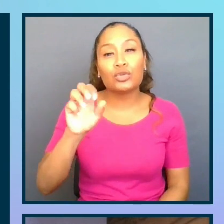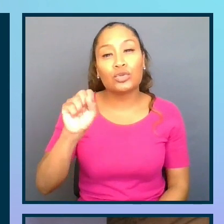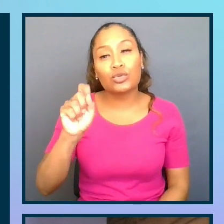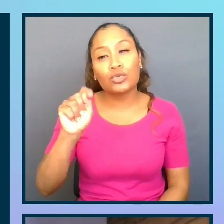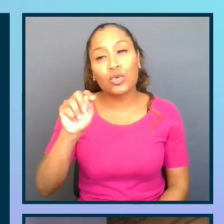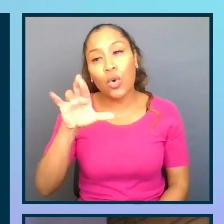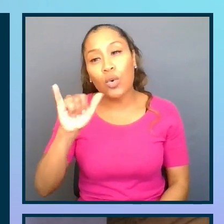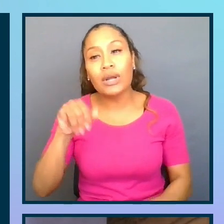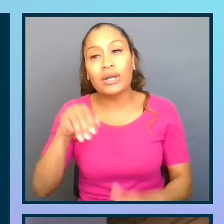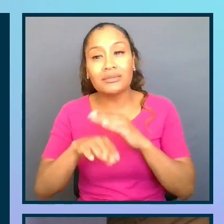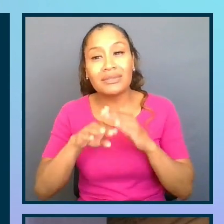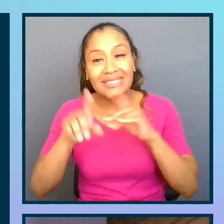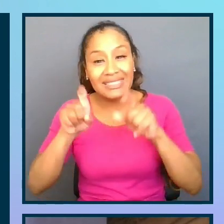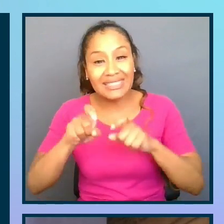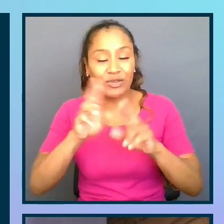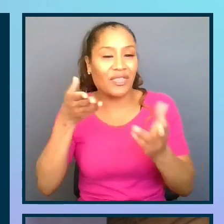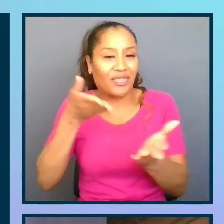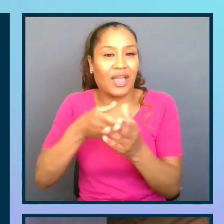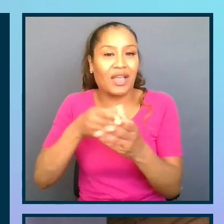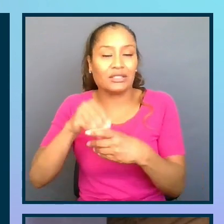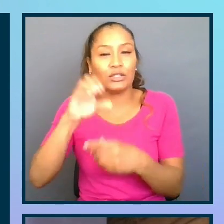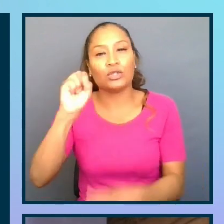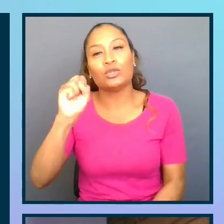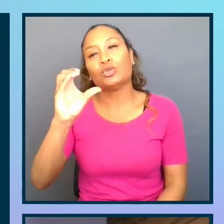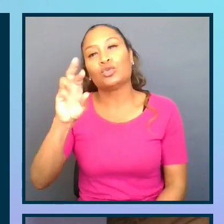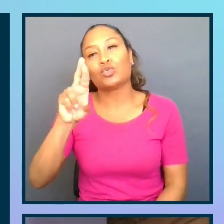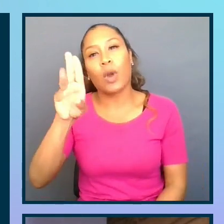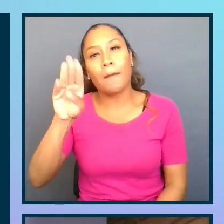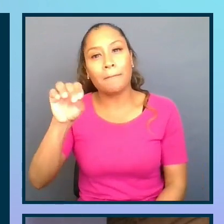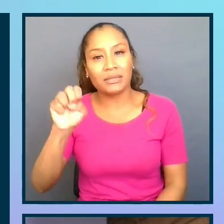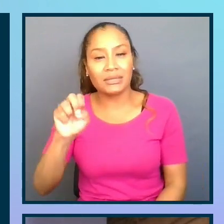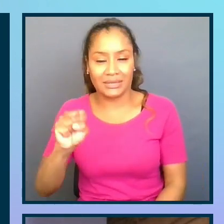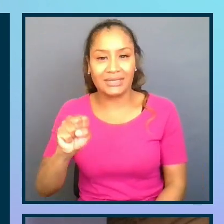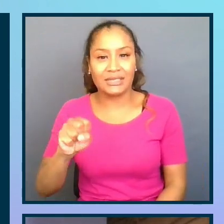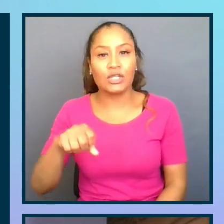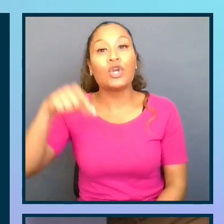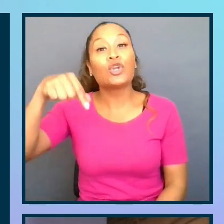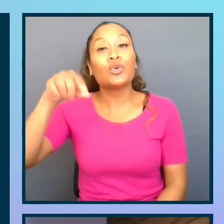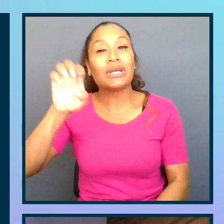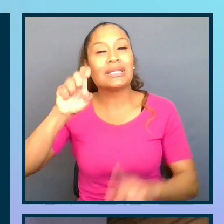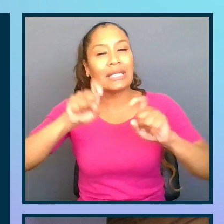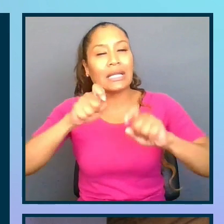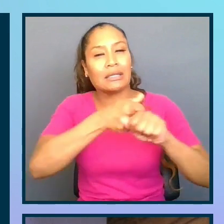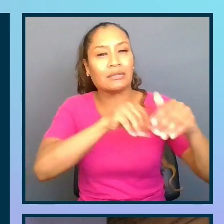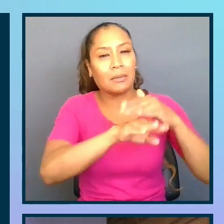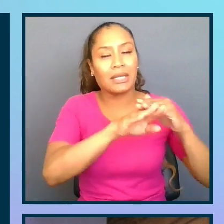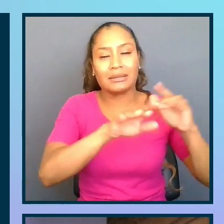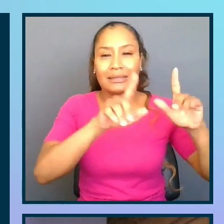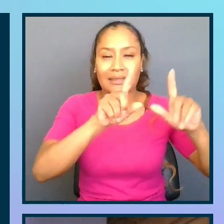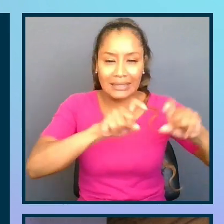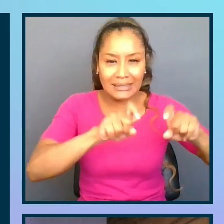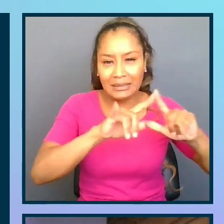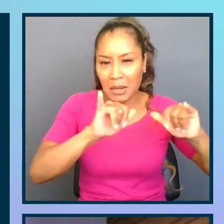within the scrums, the QEs do their own accessible testing at the same time and as part of functional testing,